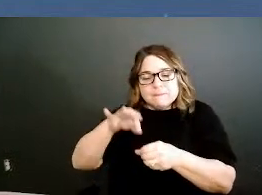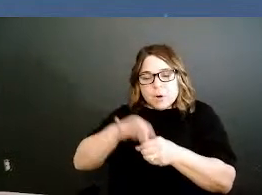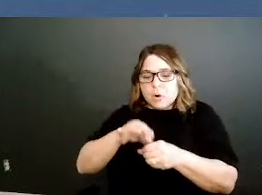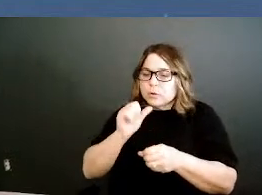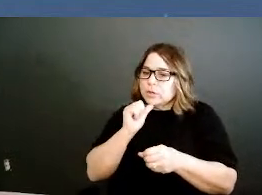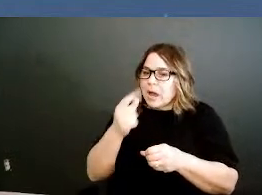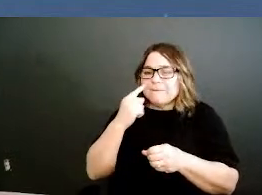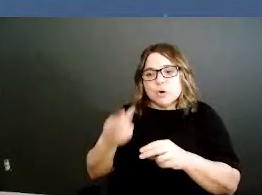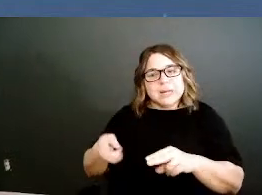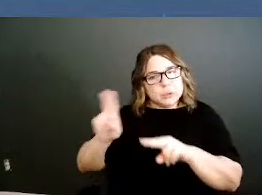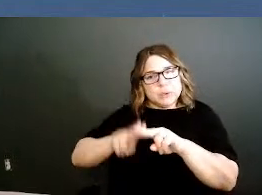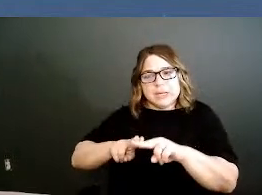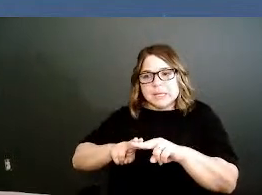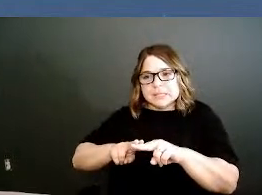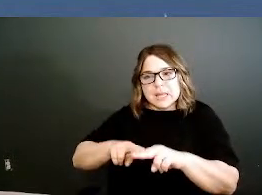AND WE DON'T NEED AN INCREASE IN POLICE BUDGET.